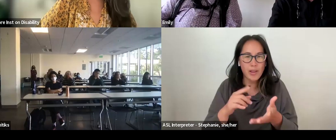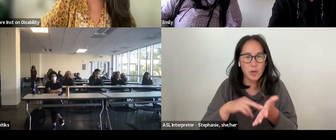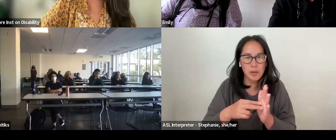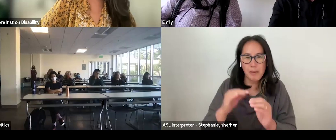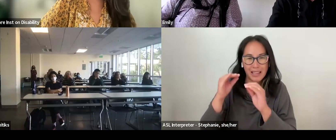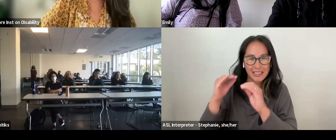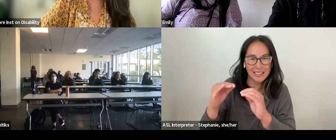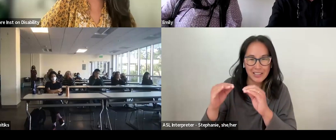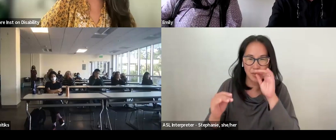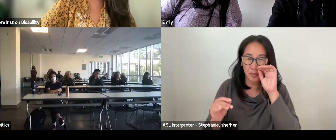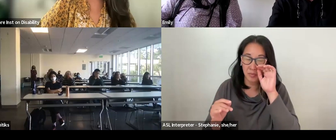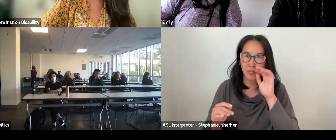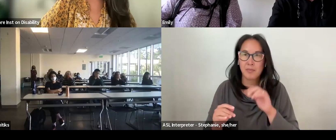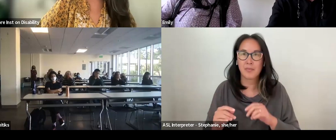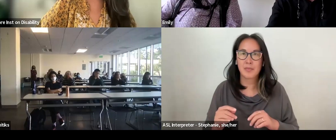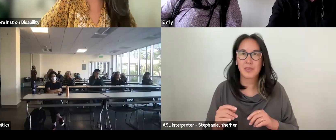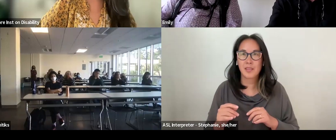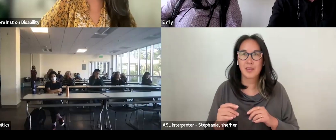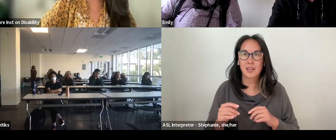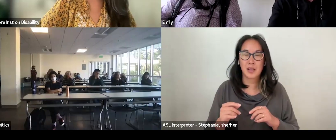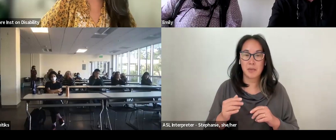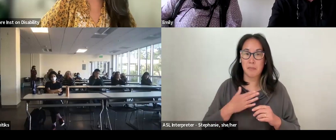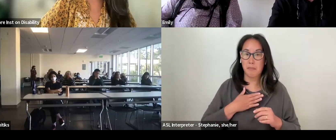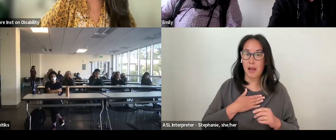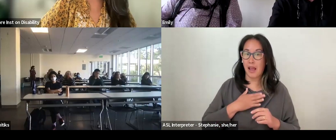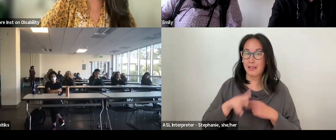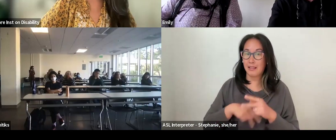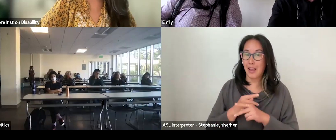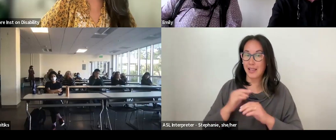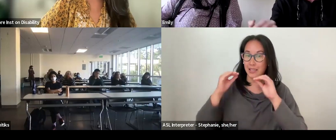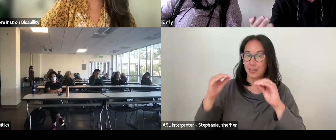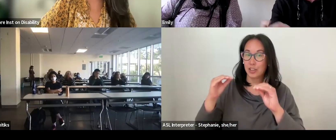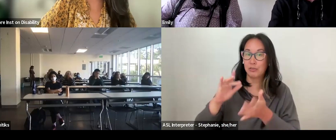Because the kind of teaching that I've been doing in medical schools for, like,